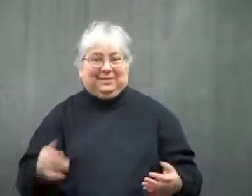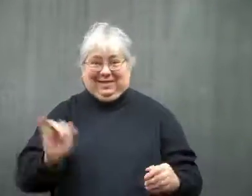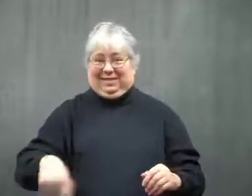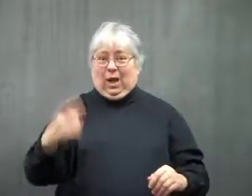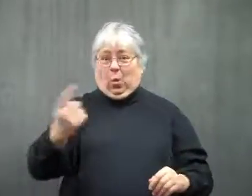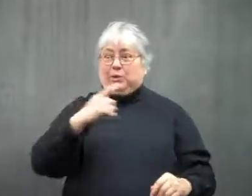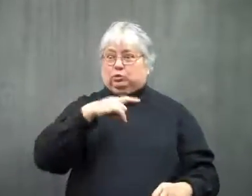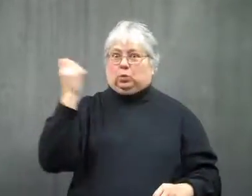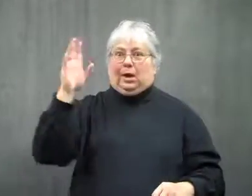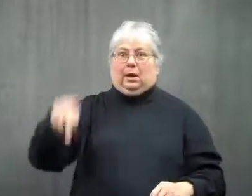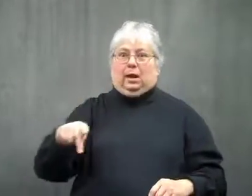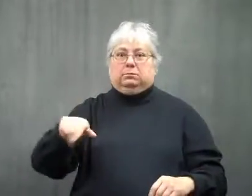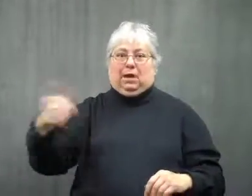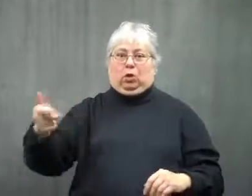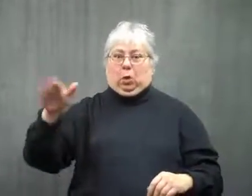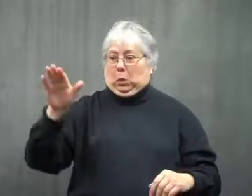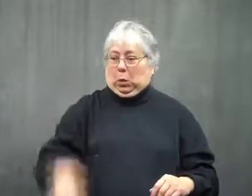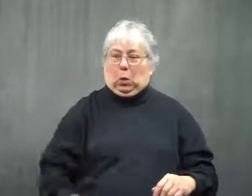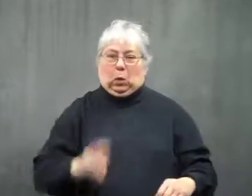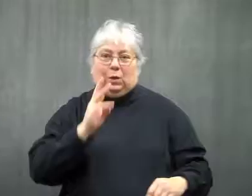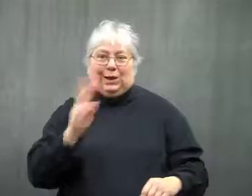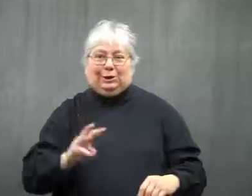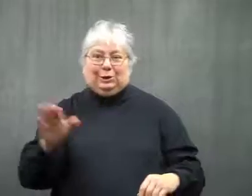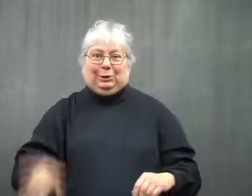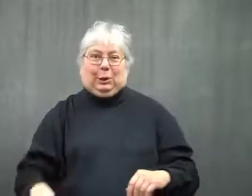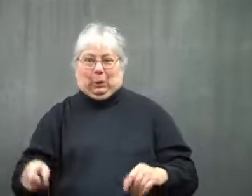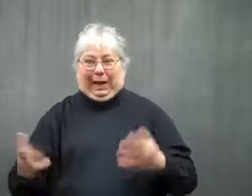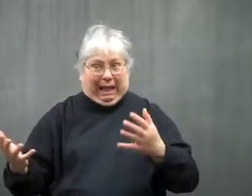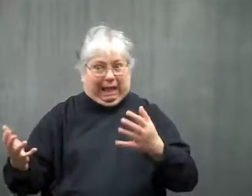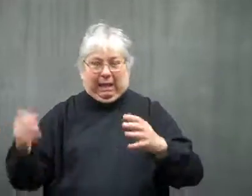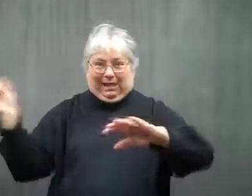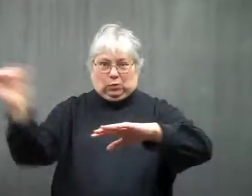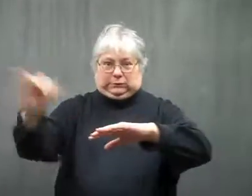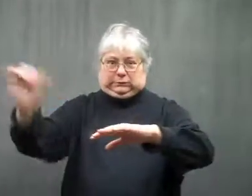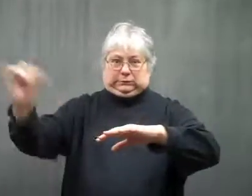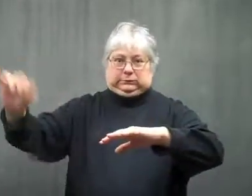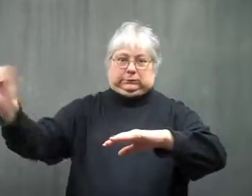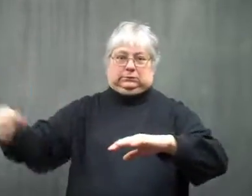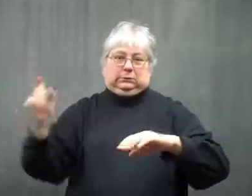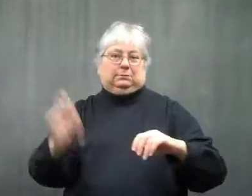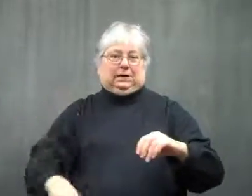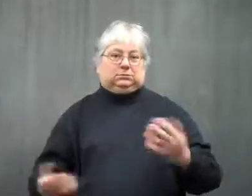The one had dried up, and the others were low and had to be replenished.